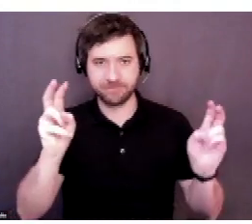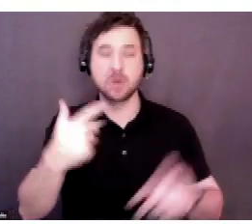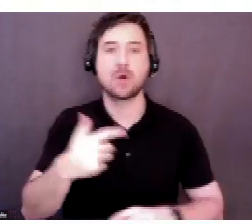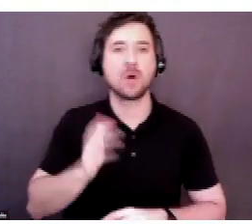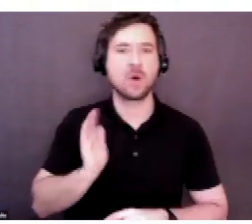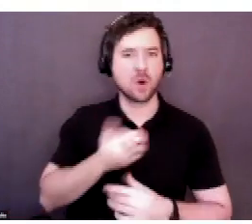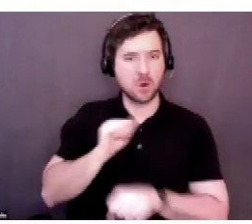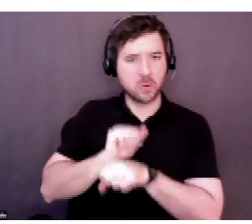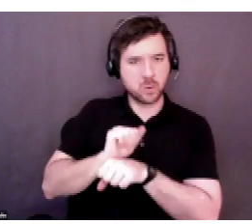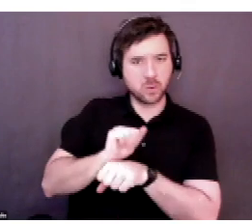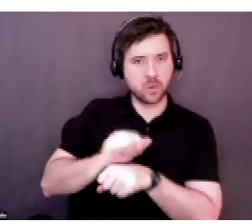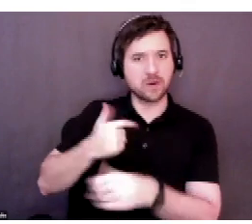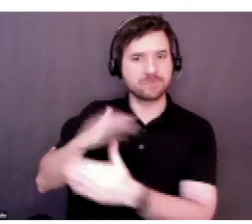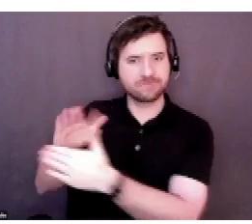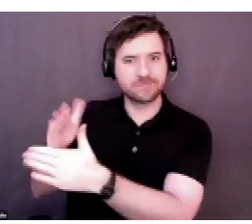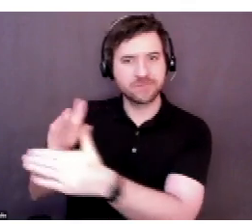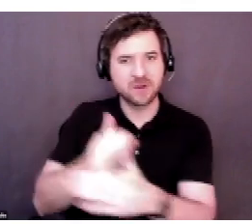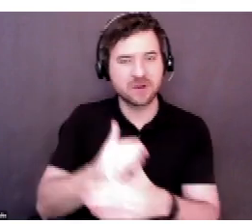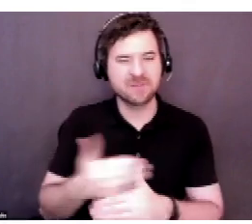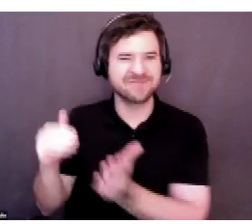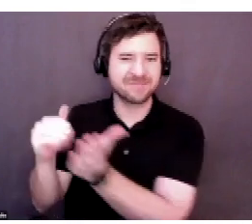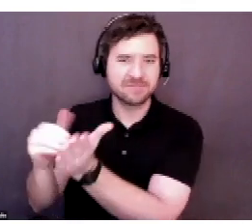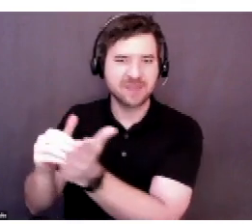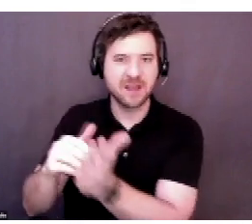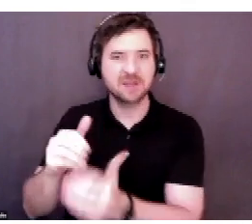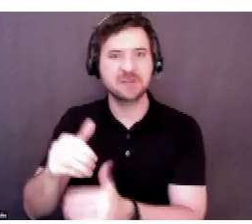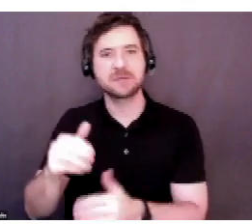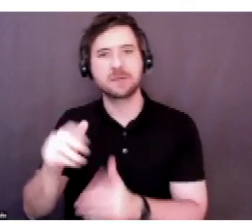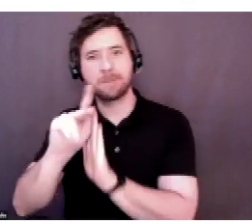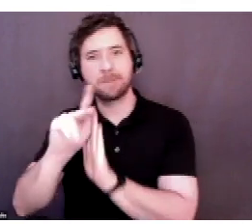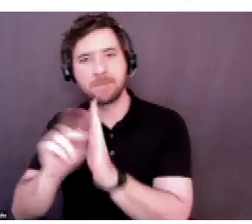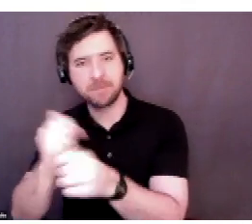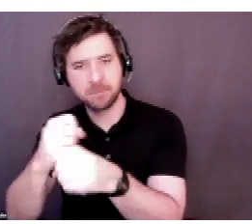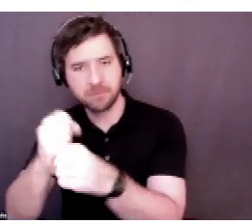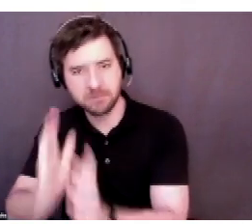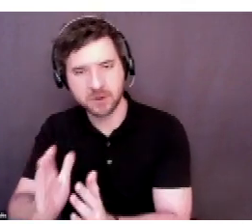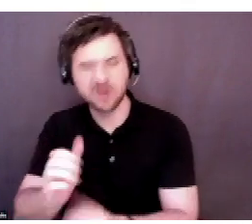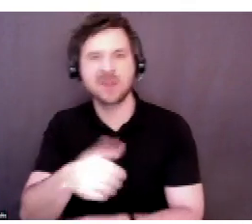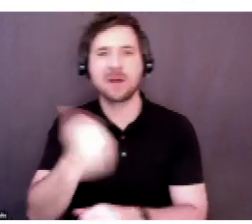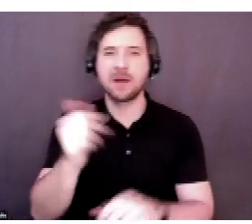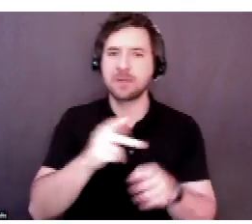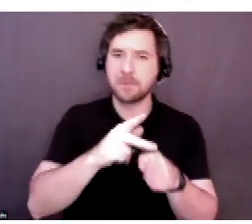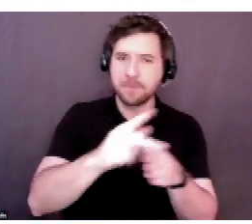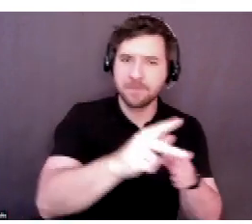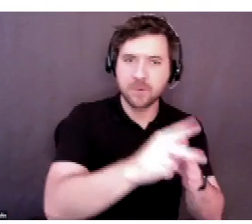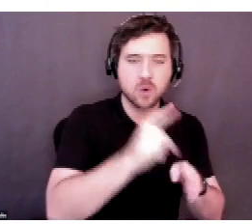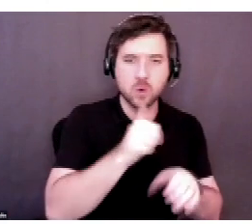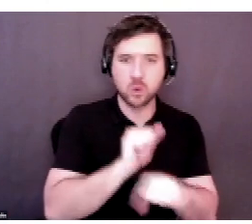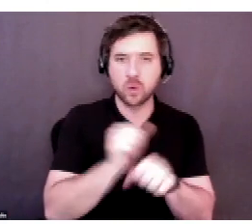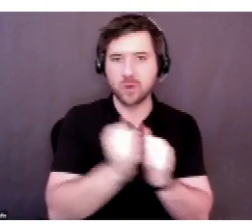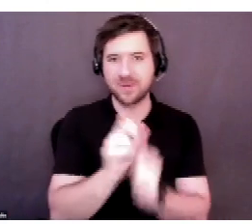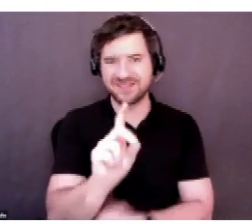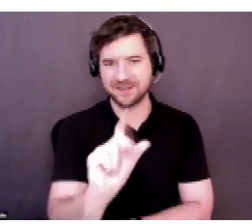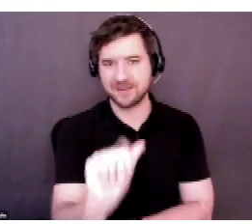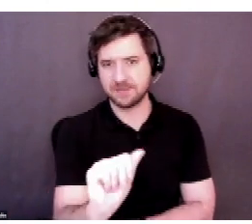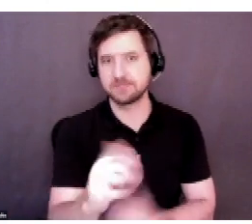that work with disabled people. But most importantly, we try to make our findings always available to